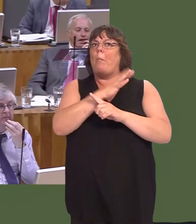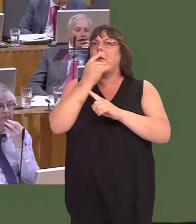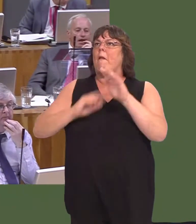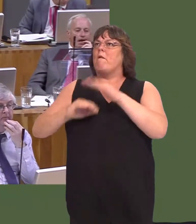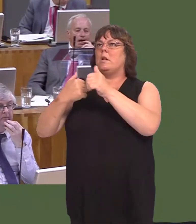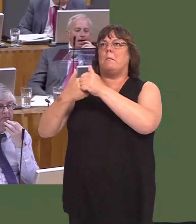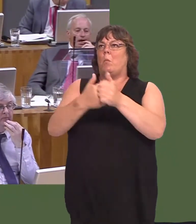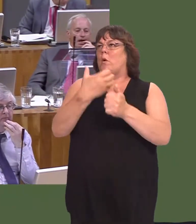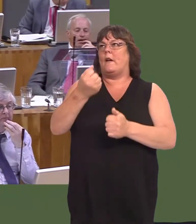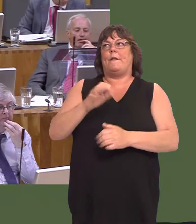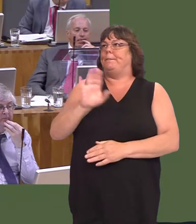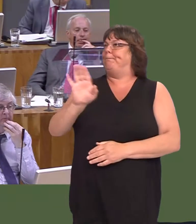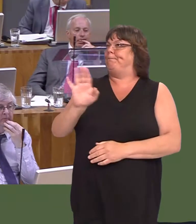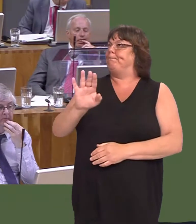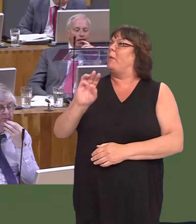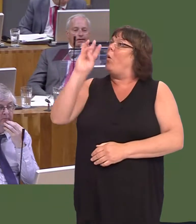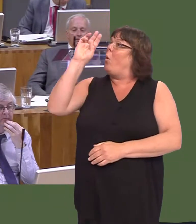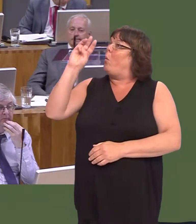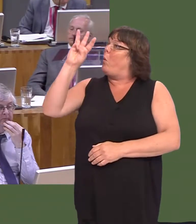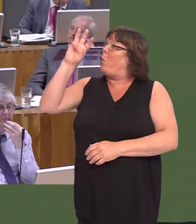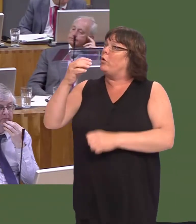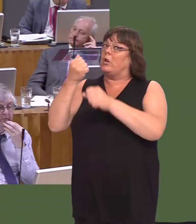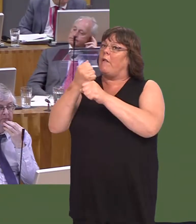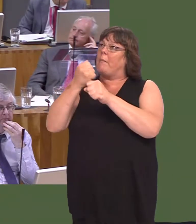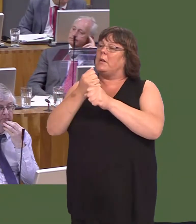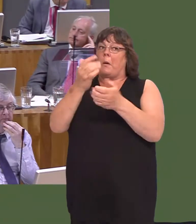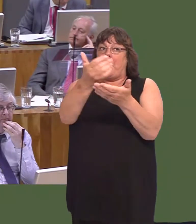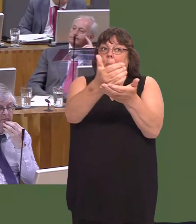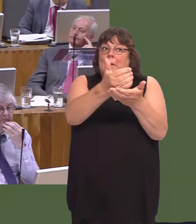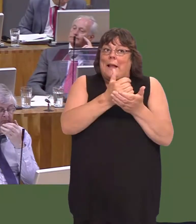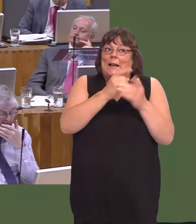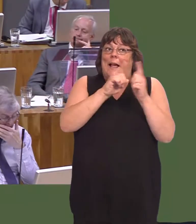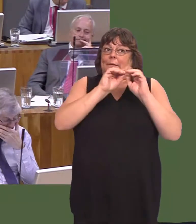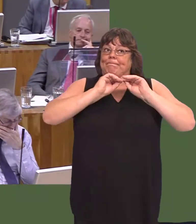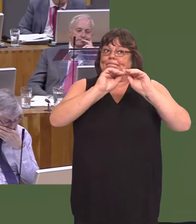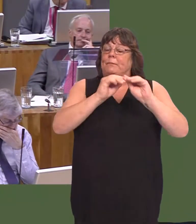What more can the Welsh Government do to protect and educate older people about the scams,